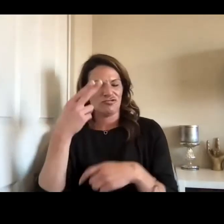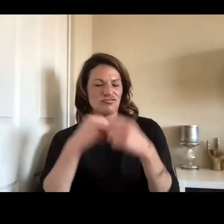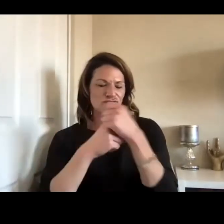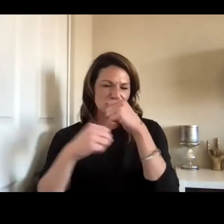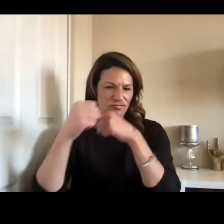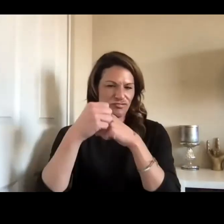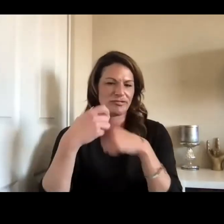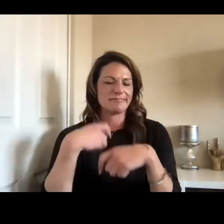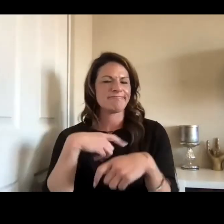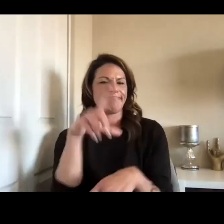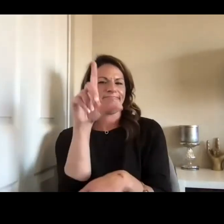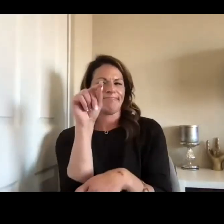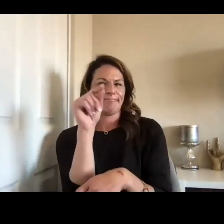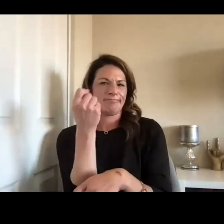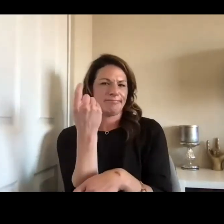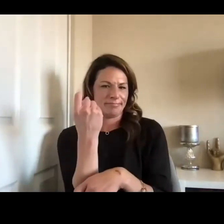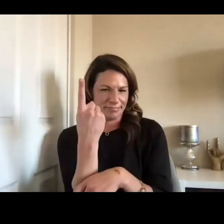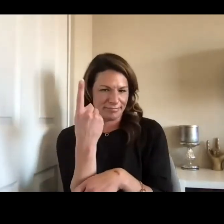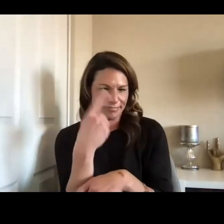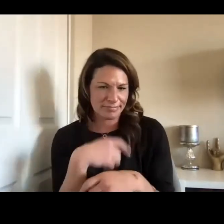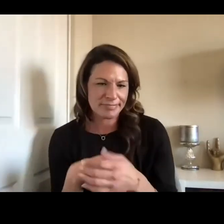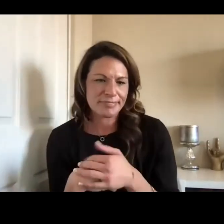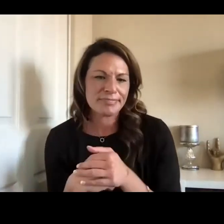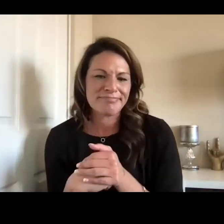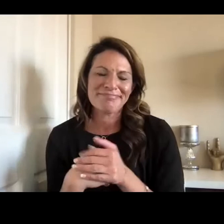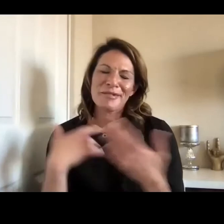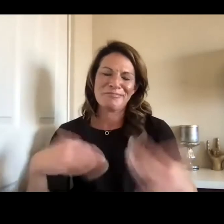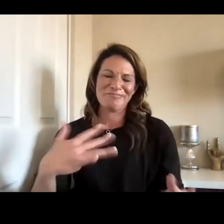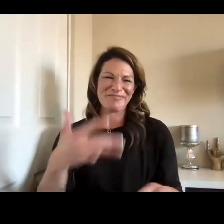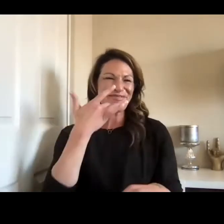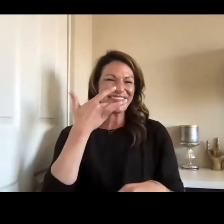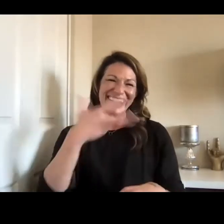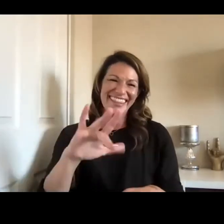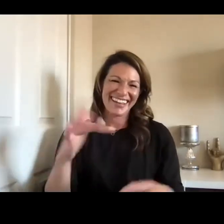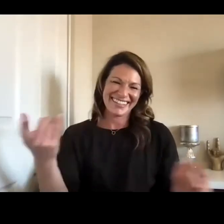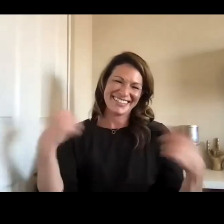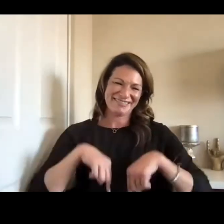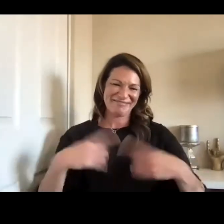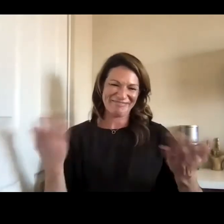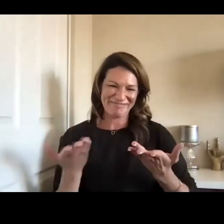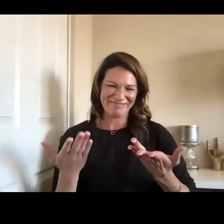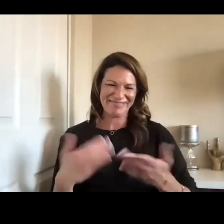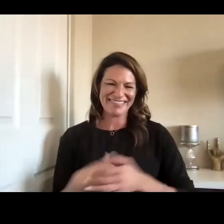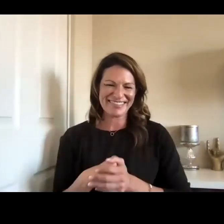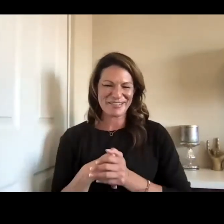Its History and Structure, published in 2011. We are truly fortunate to have him